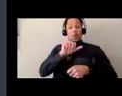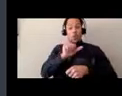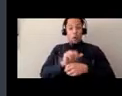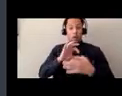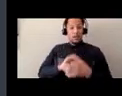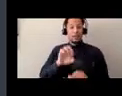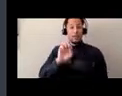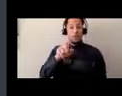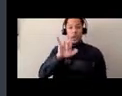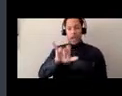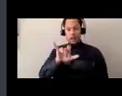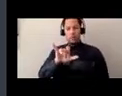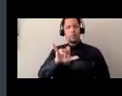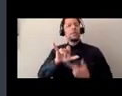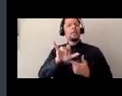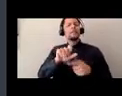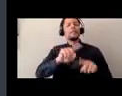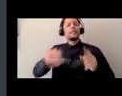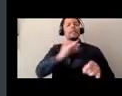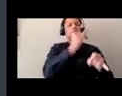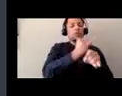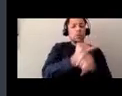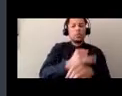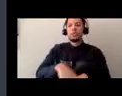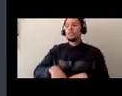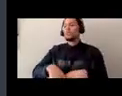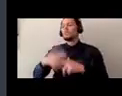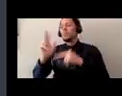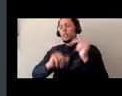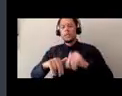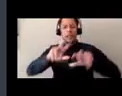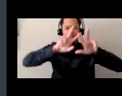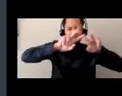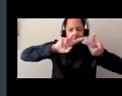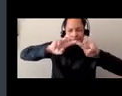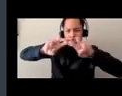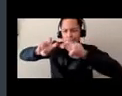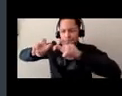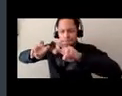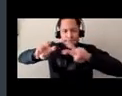So that we're more leaning towards justice.